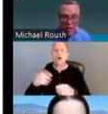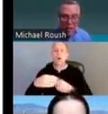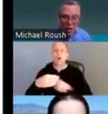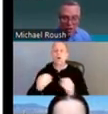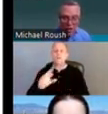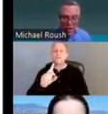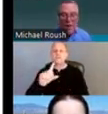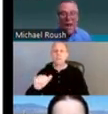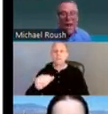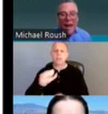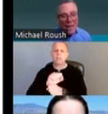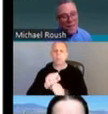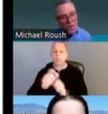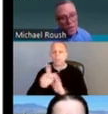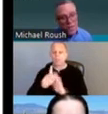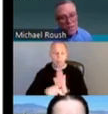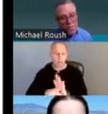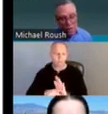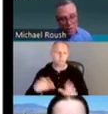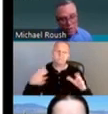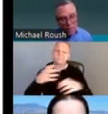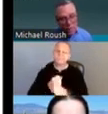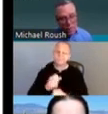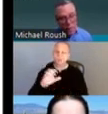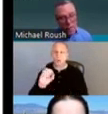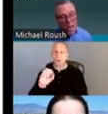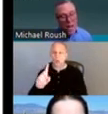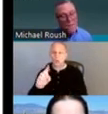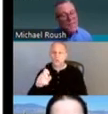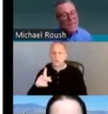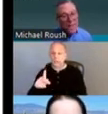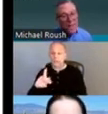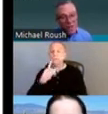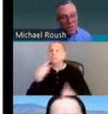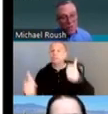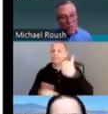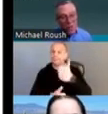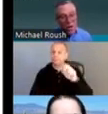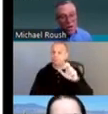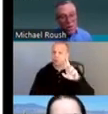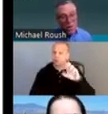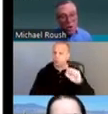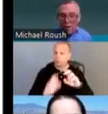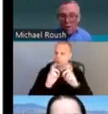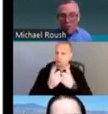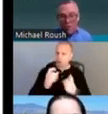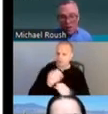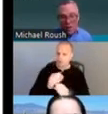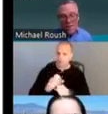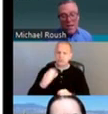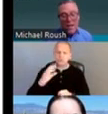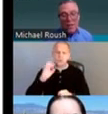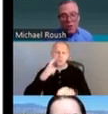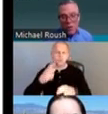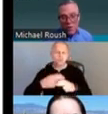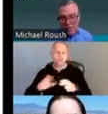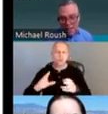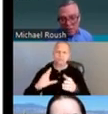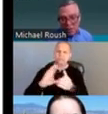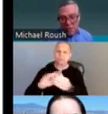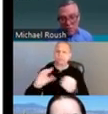ODEP, at the U.S. Department of Labor. To say a few opening remarks. Rose, thank you